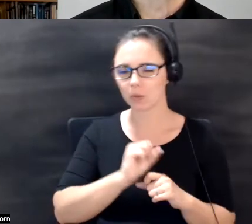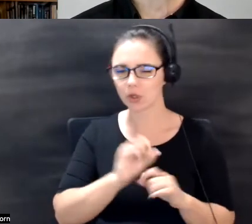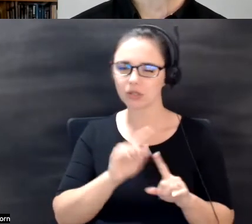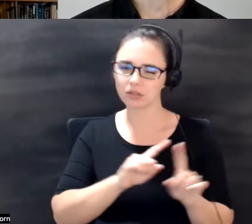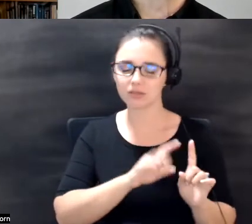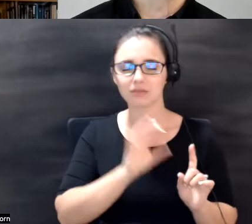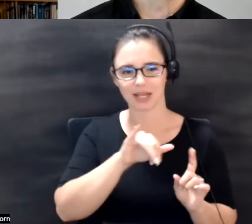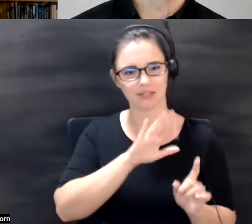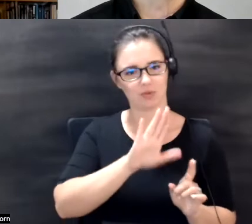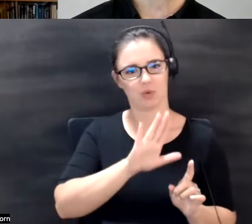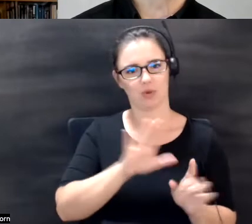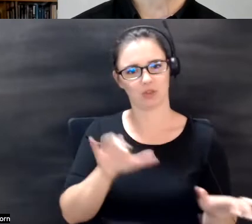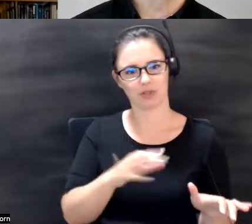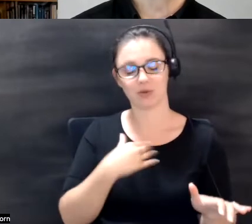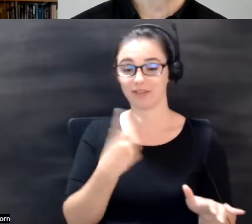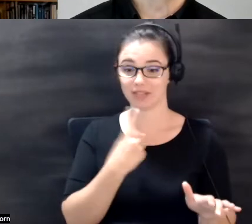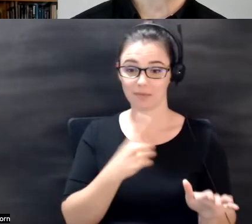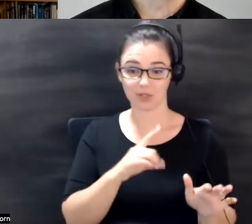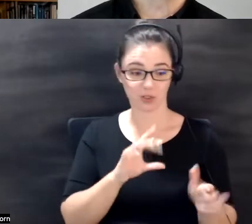it's like you have something to say, but the idea comes and says,